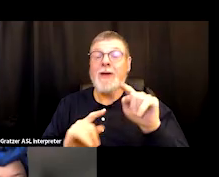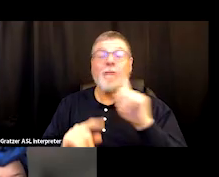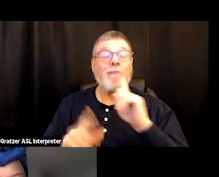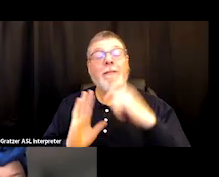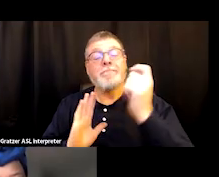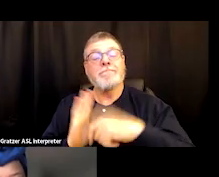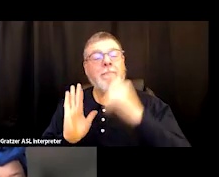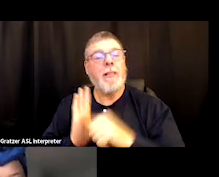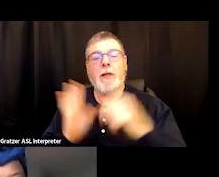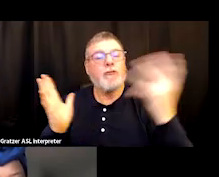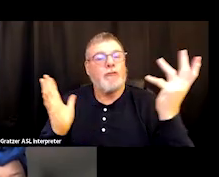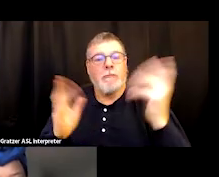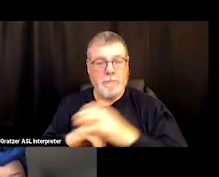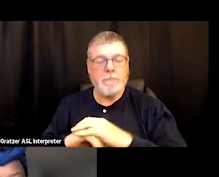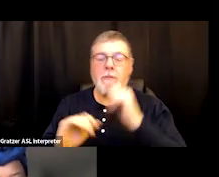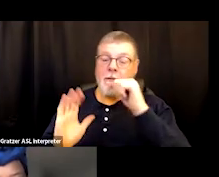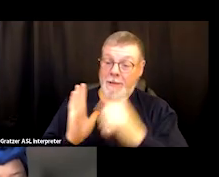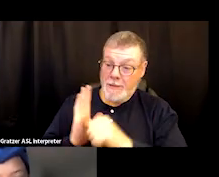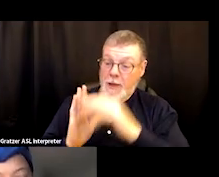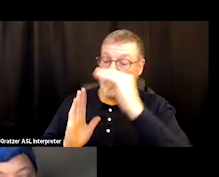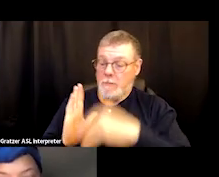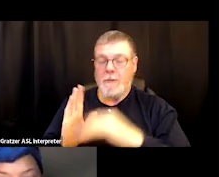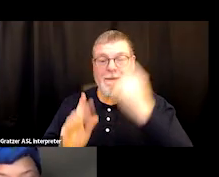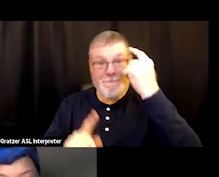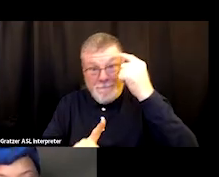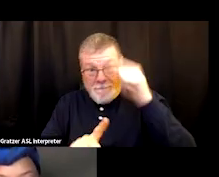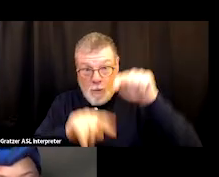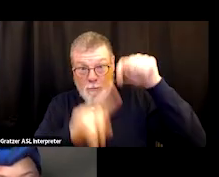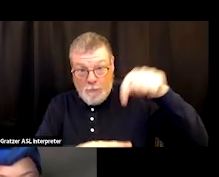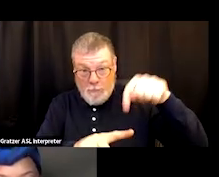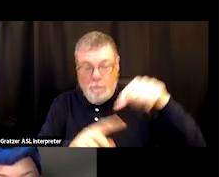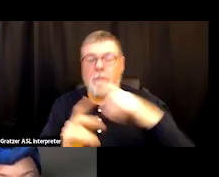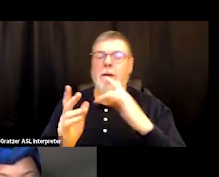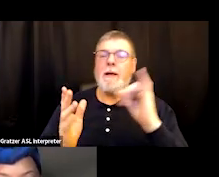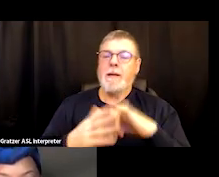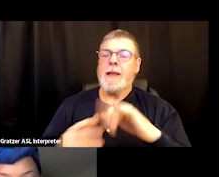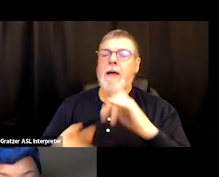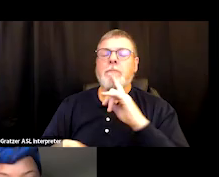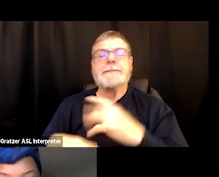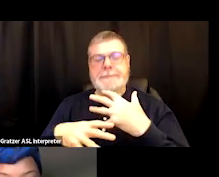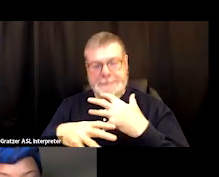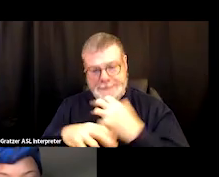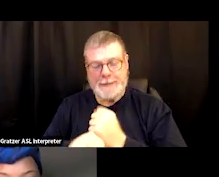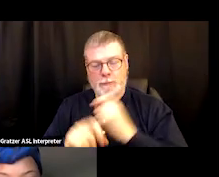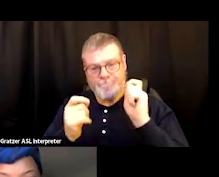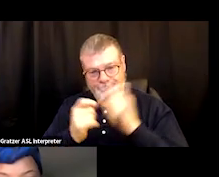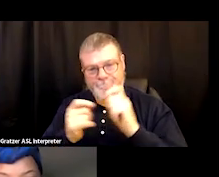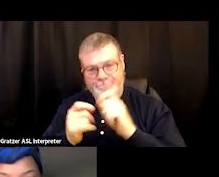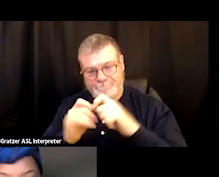that you're writing on behalf of your applicant that really summarizes in detail